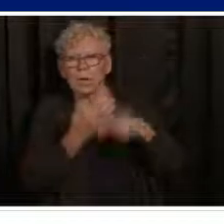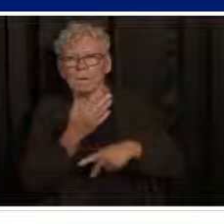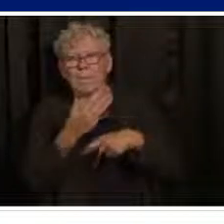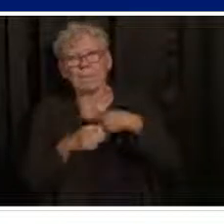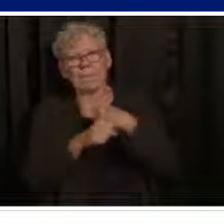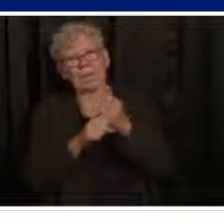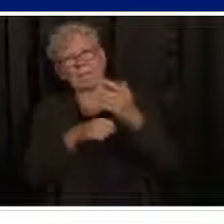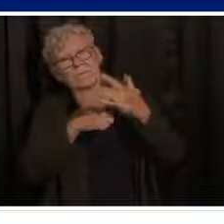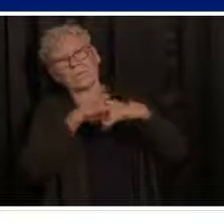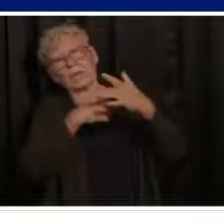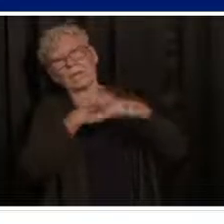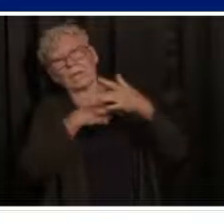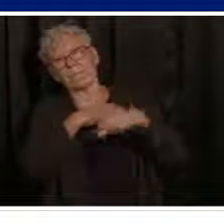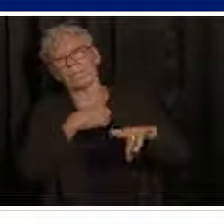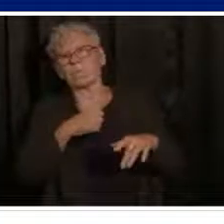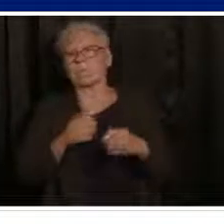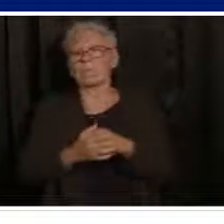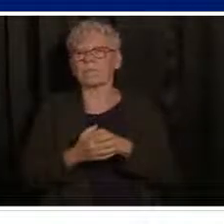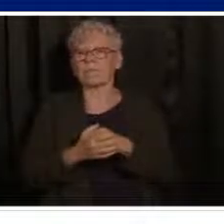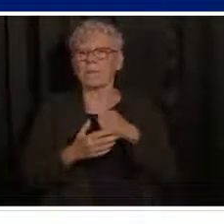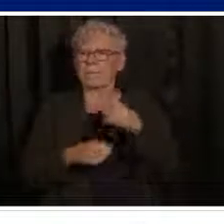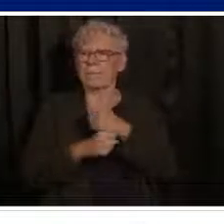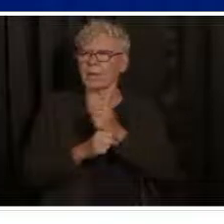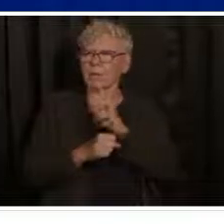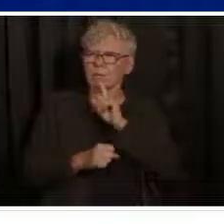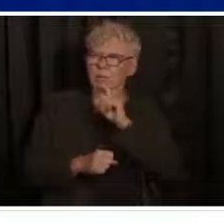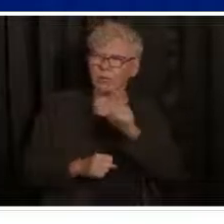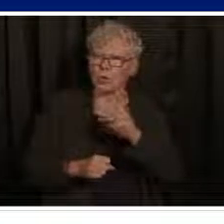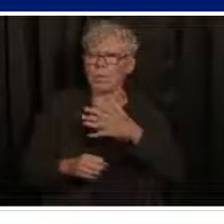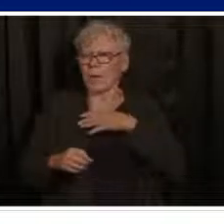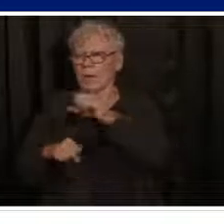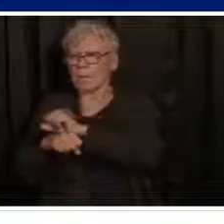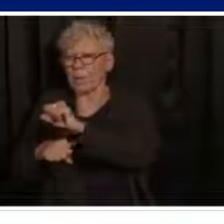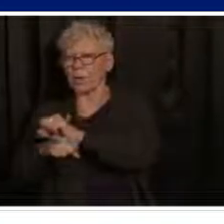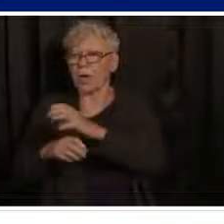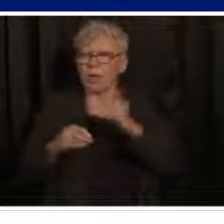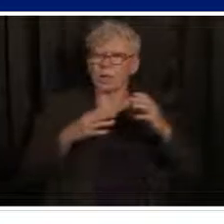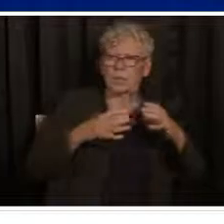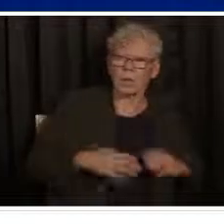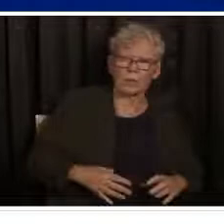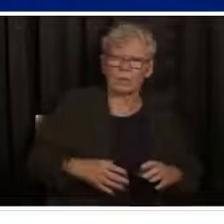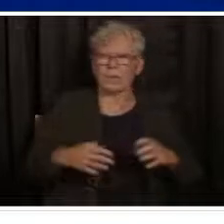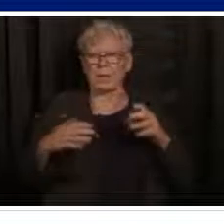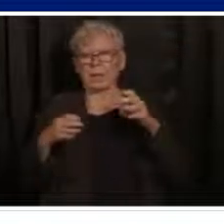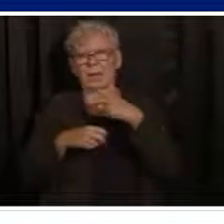ensuring the health and safety of our customers and our employees remains the top priority for Amazon. We